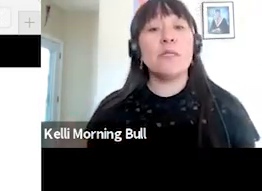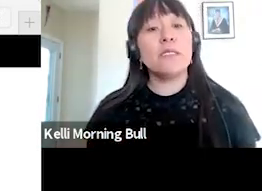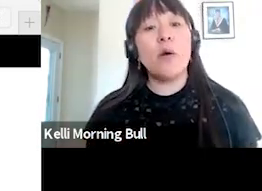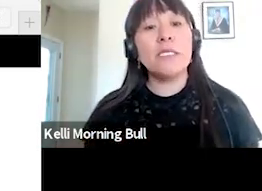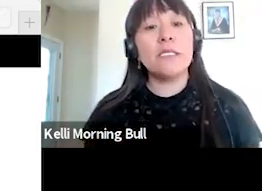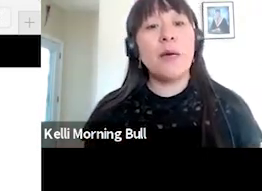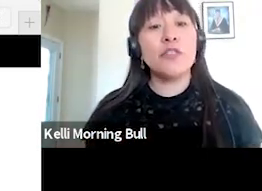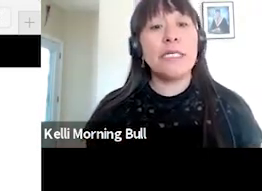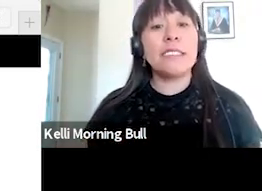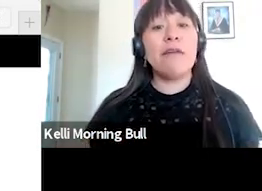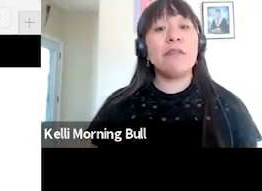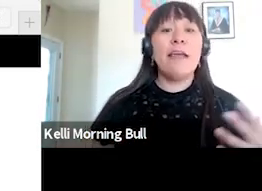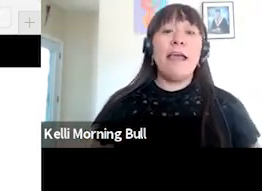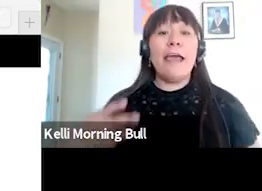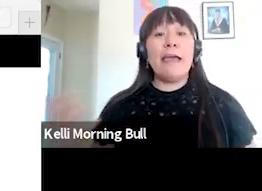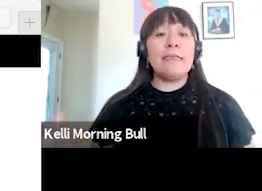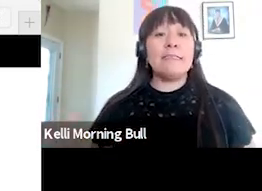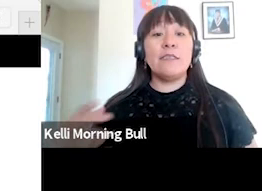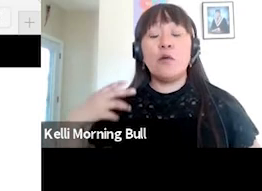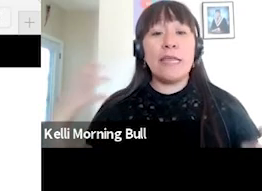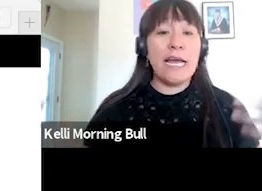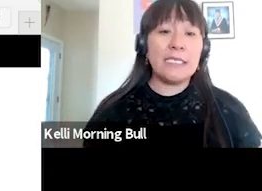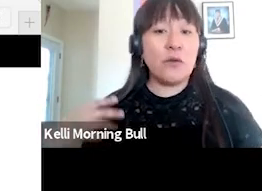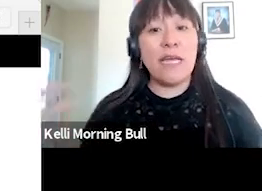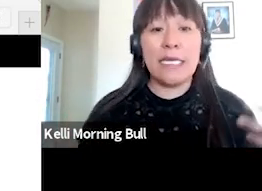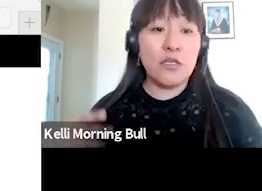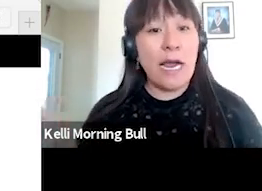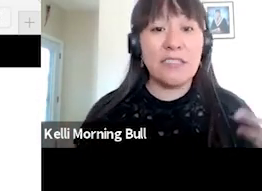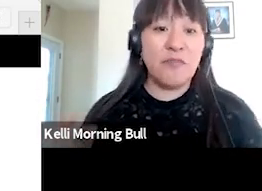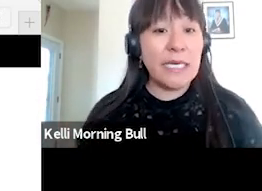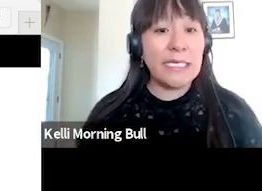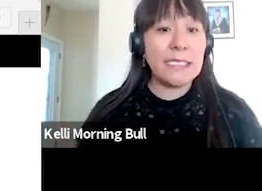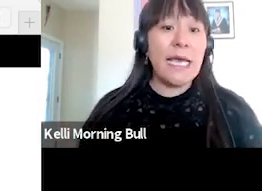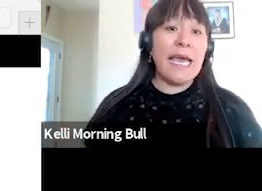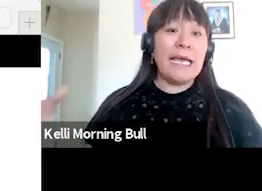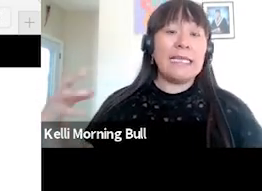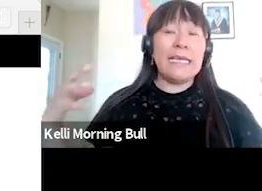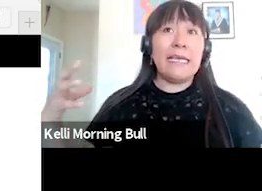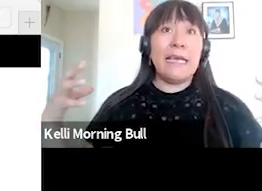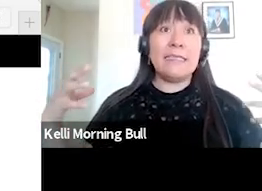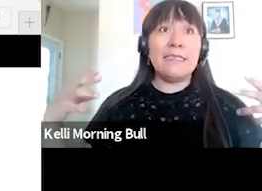these questions about Treaty 7, and you know, and that sort of that interactive piece. And, and,